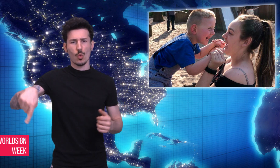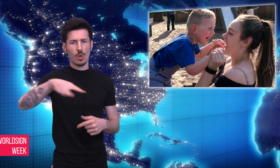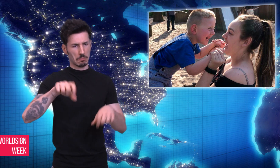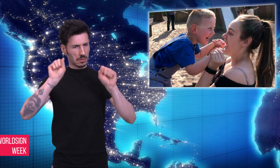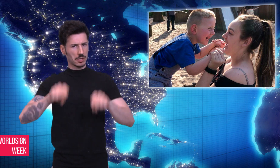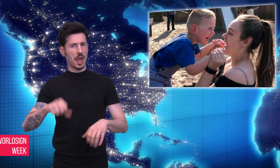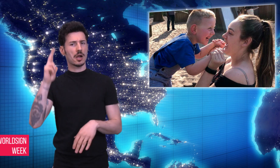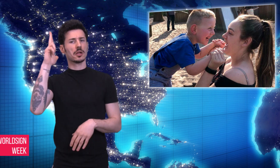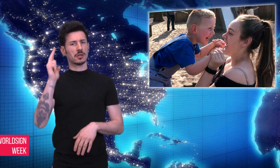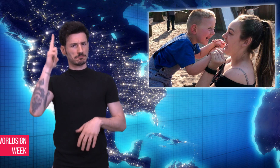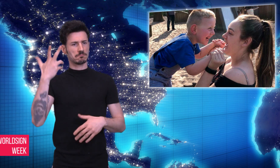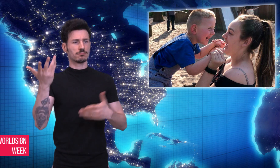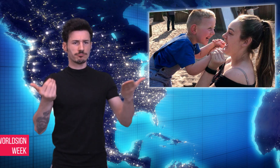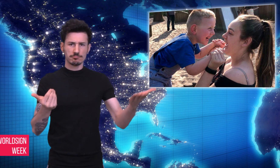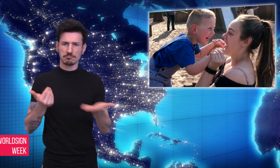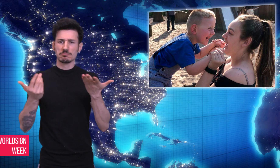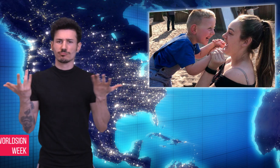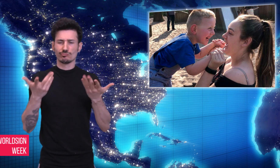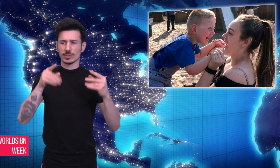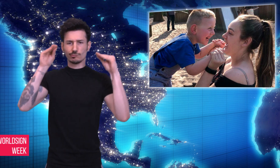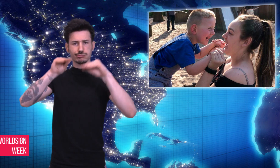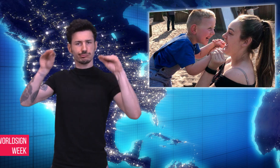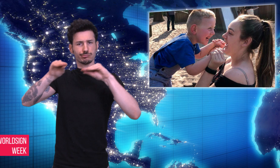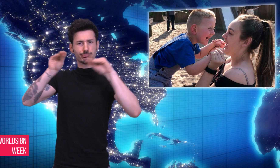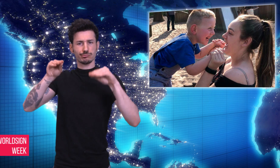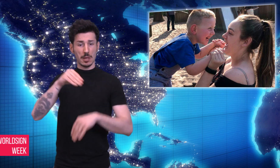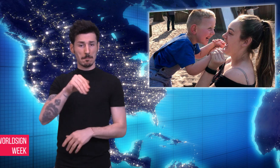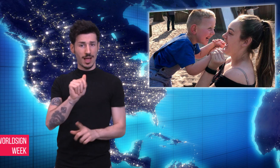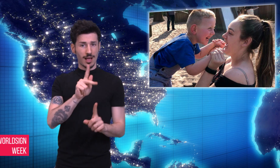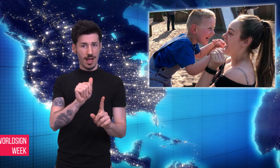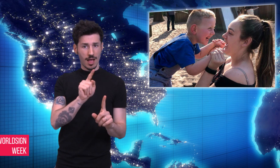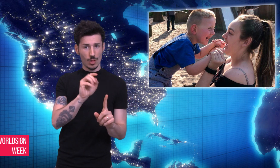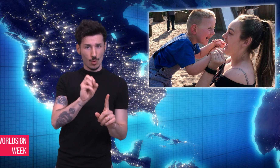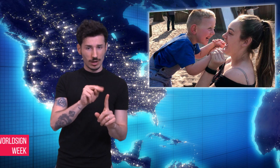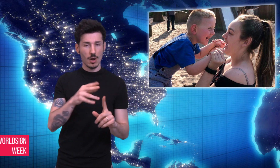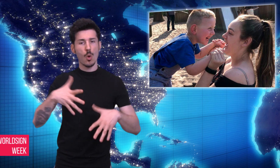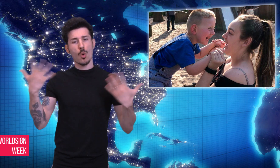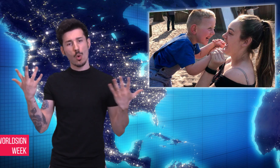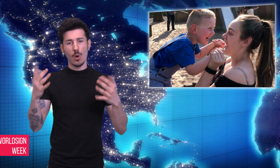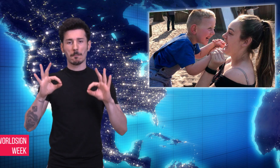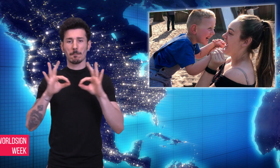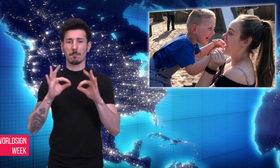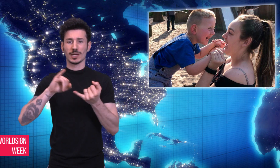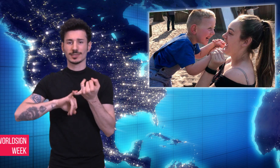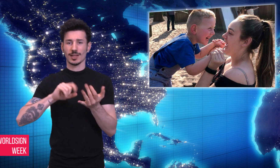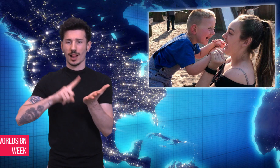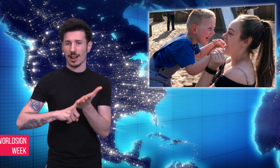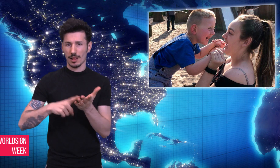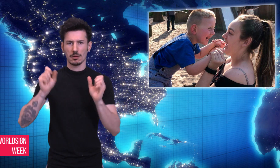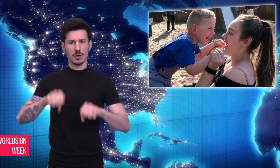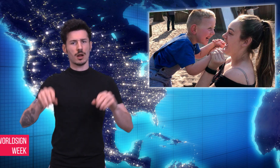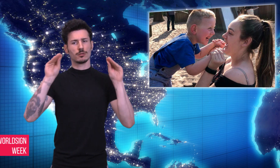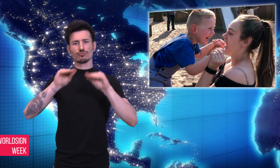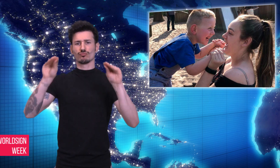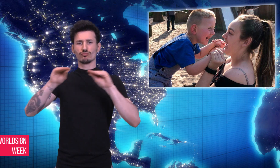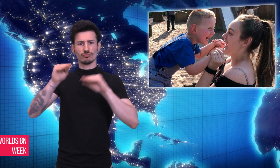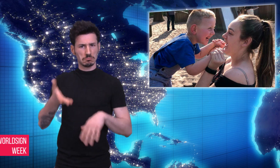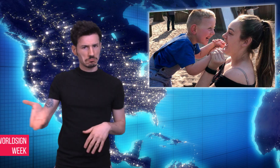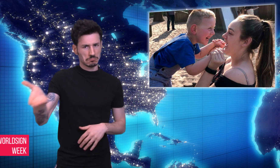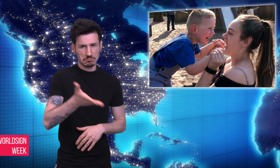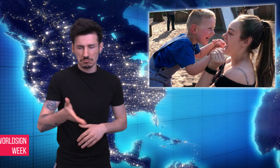Makaton or British Sign Language in their schools, The Makaton Charity